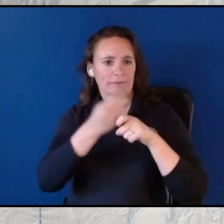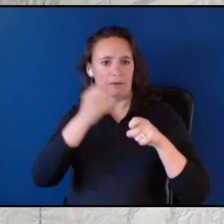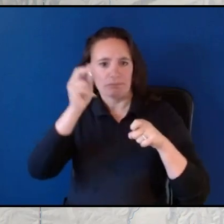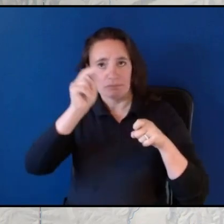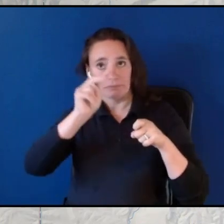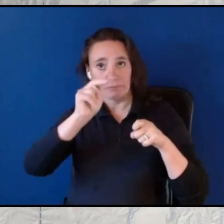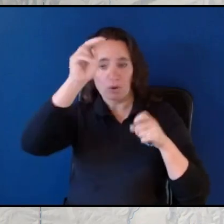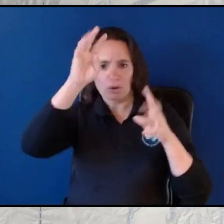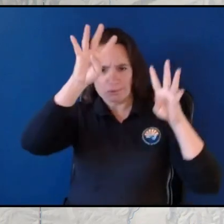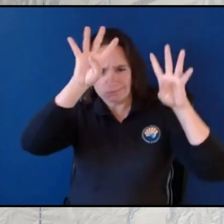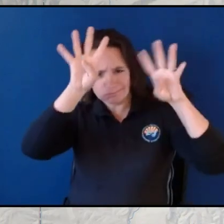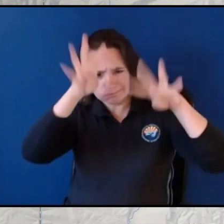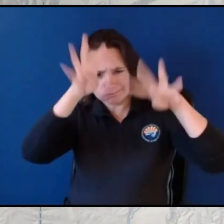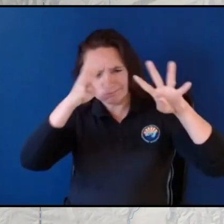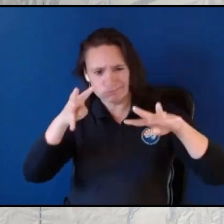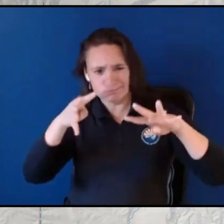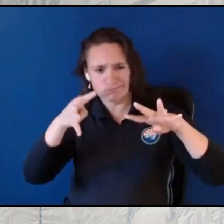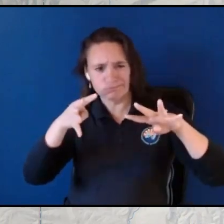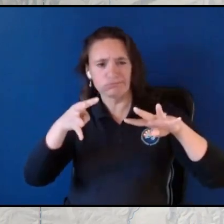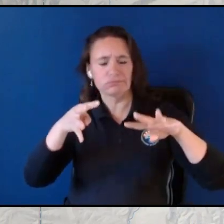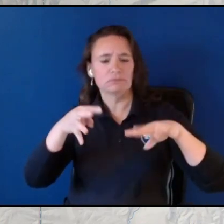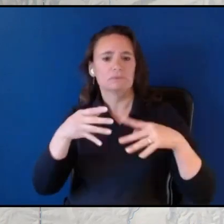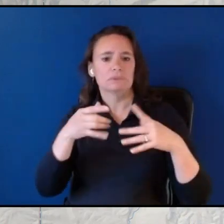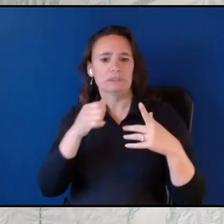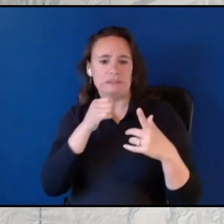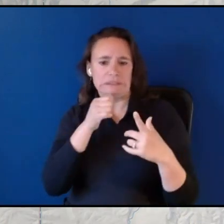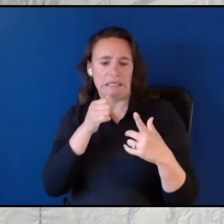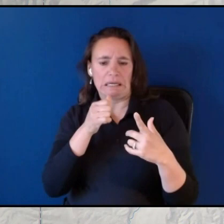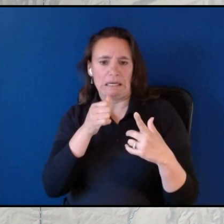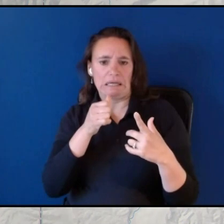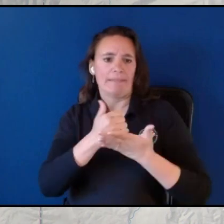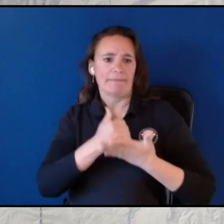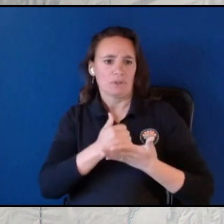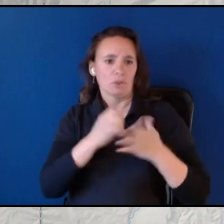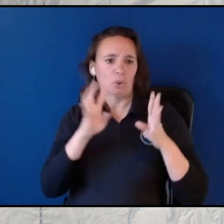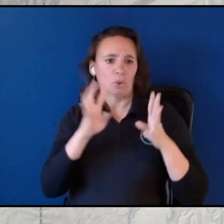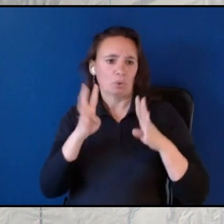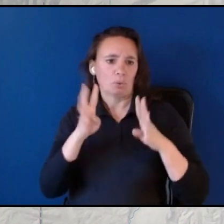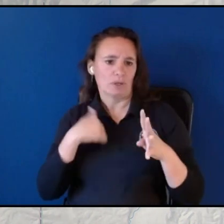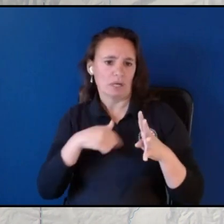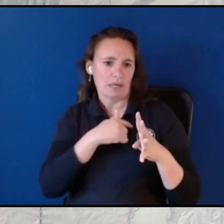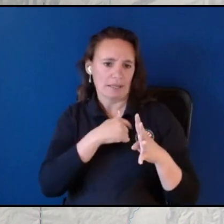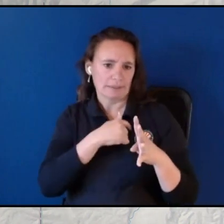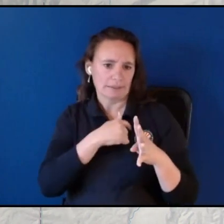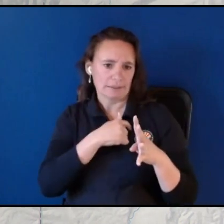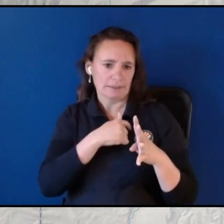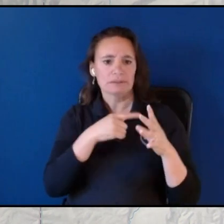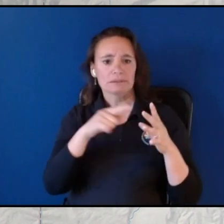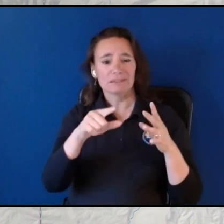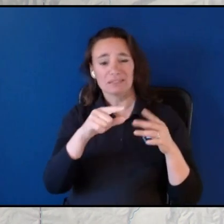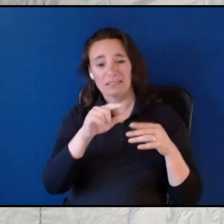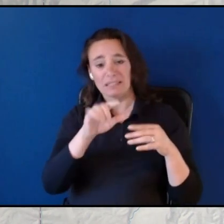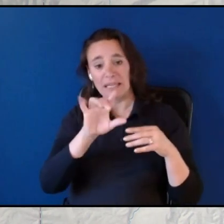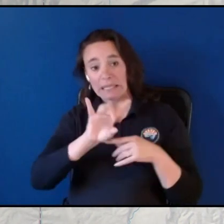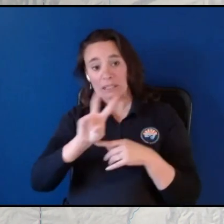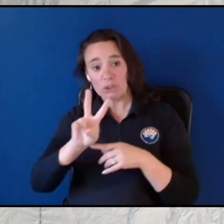not a favorable wind for us. So, here on the bottom on the 82 Alpha Bravo Road, we, yesterday afternoon, we had several spot